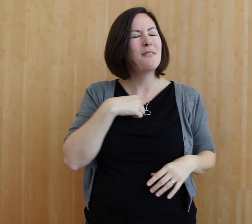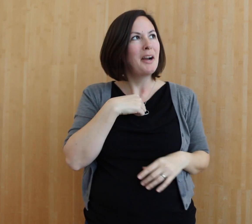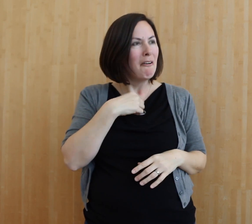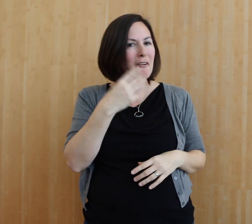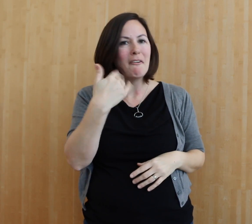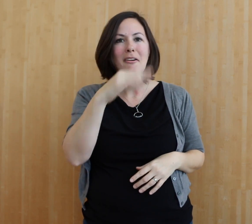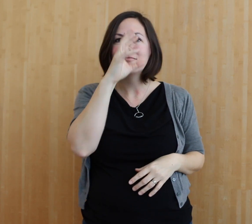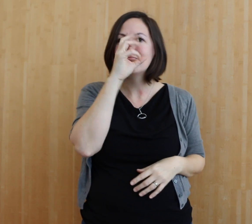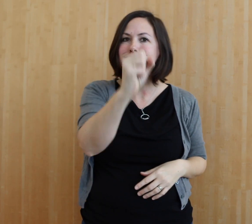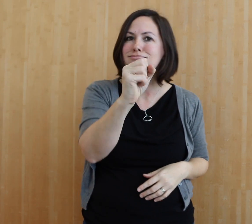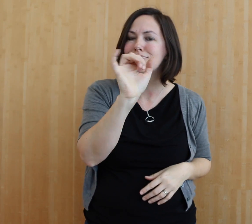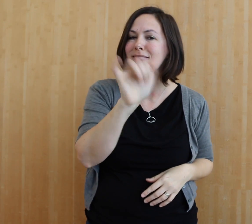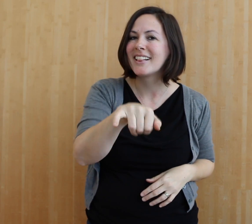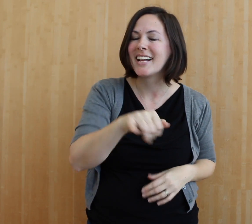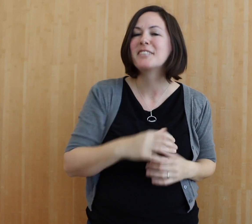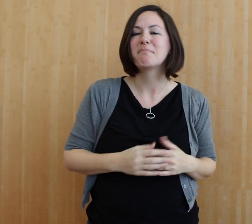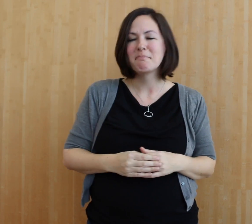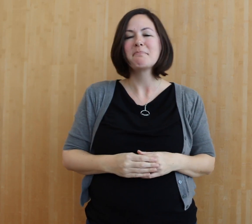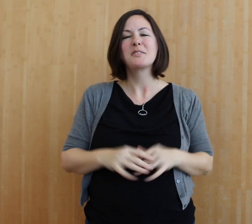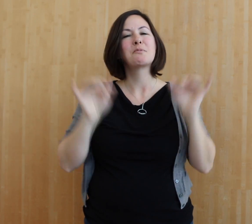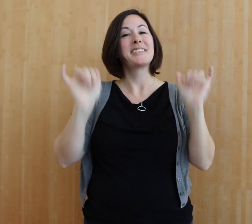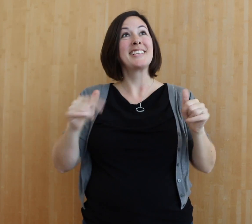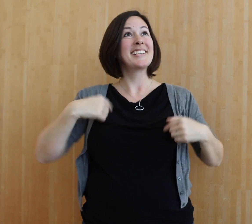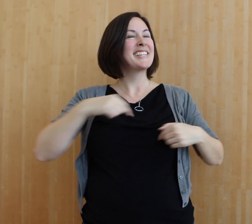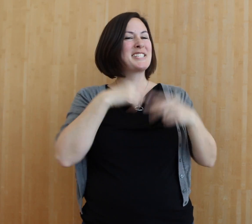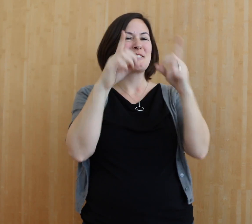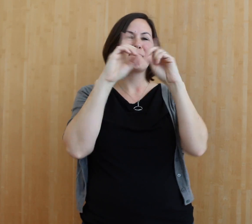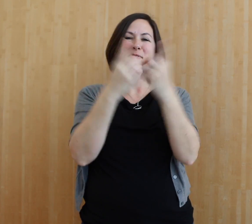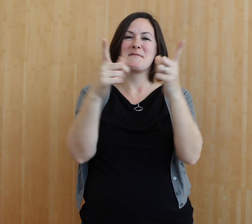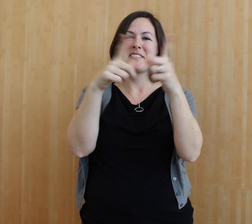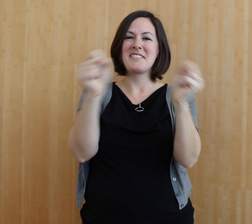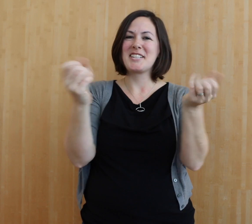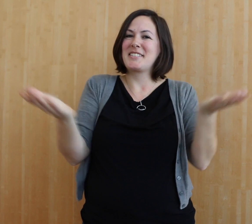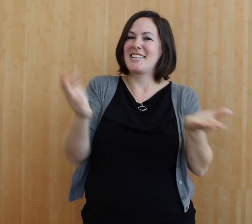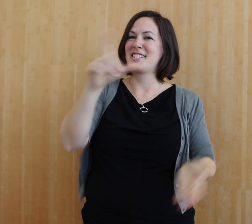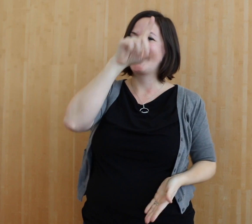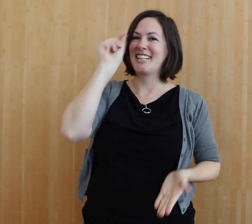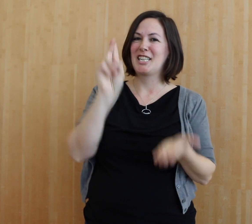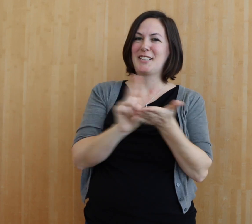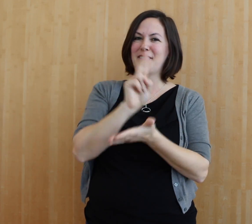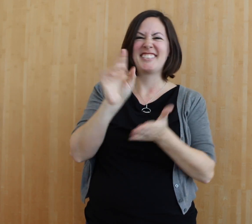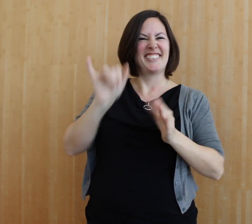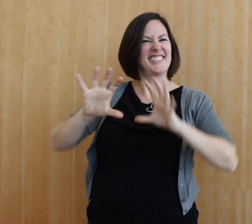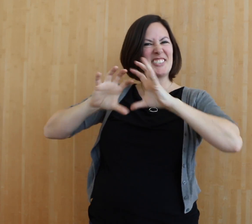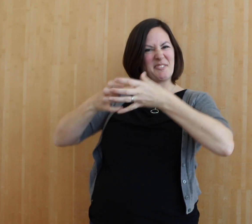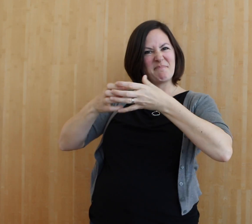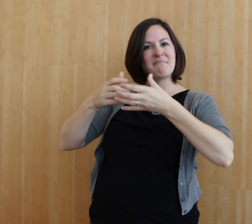We are just fascinated by all of that. So that's us the Department of Linguistics here at Gallaudet University.